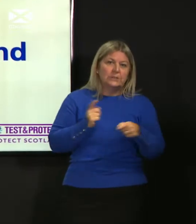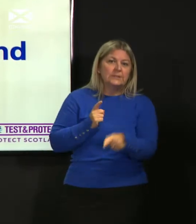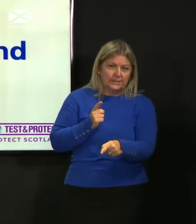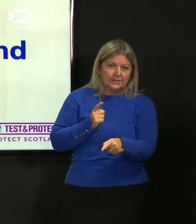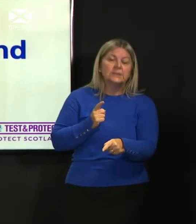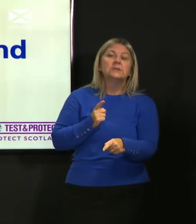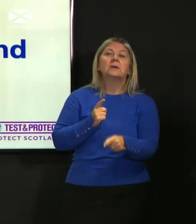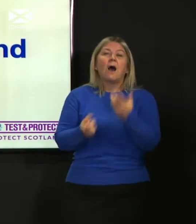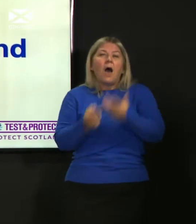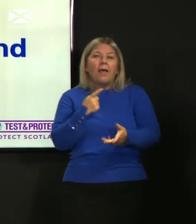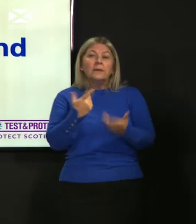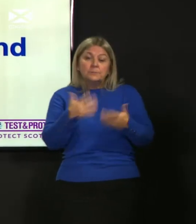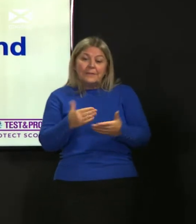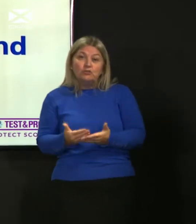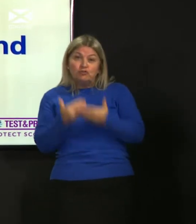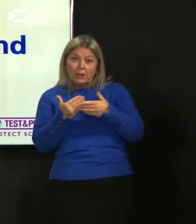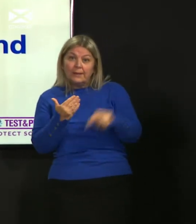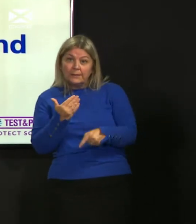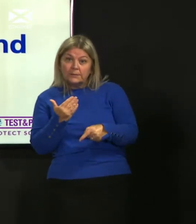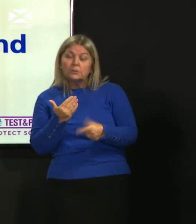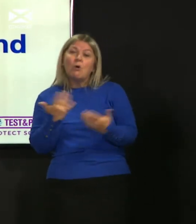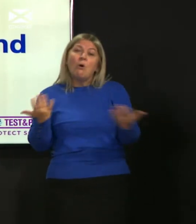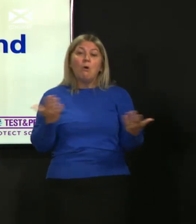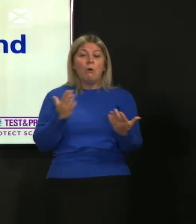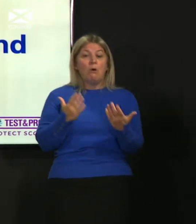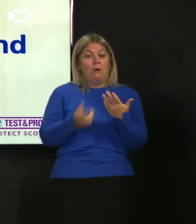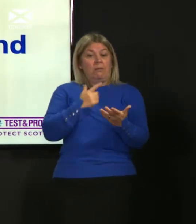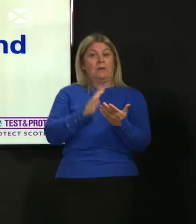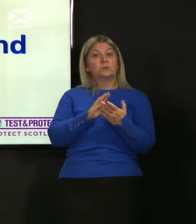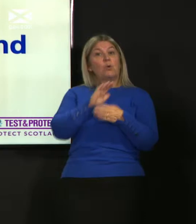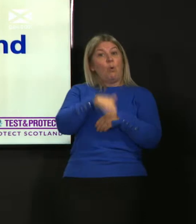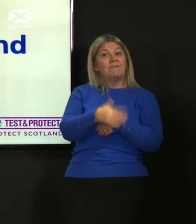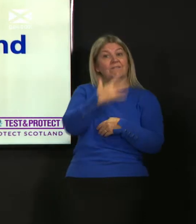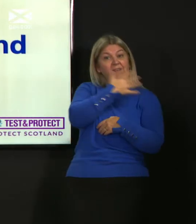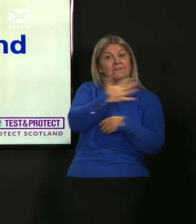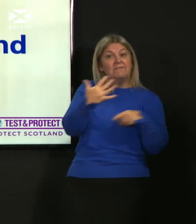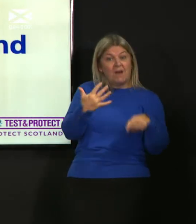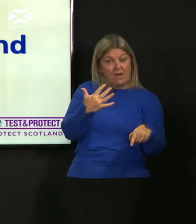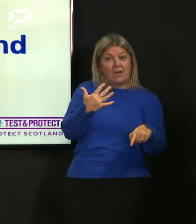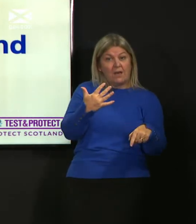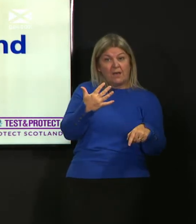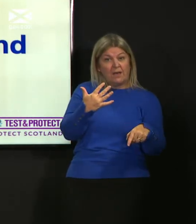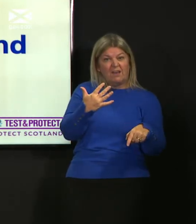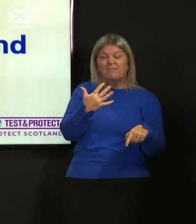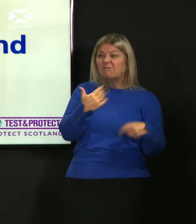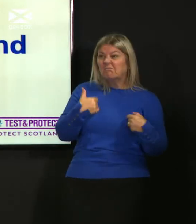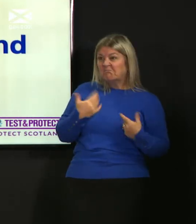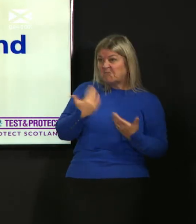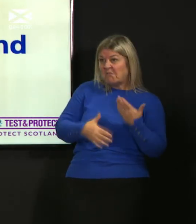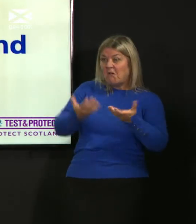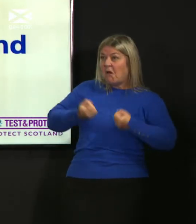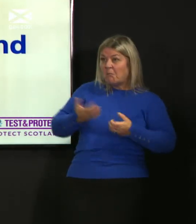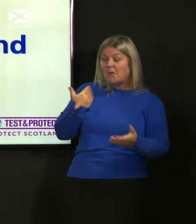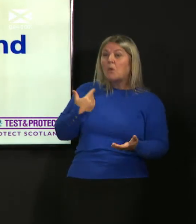And those aged 55 and over who are not otherwise covered. This means that the expansion